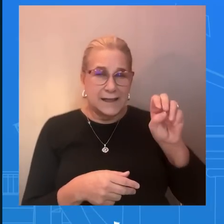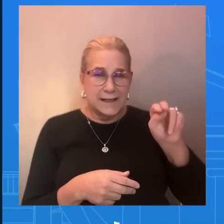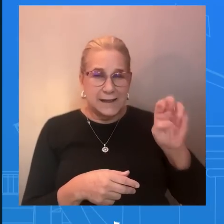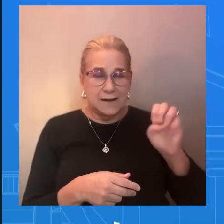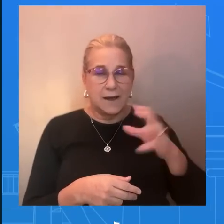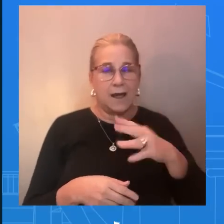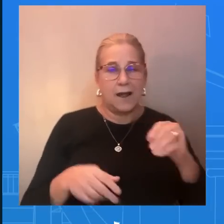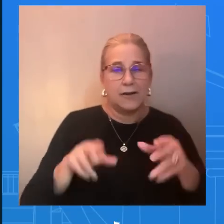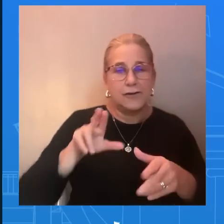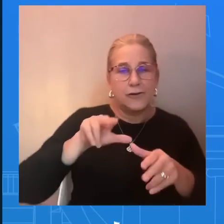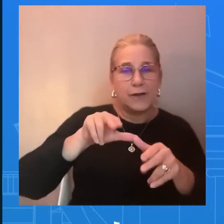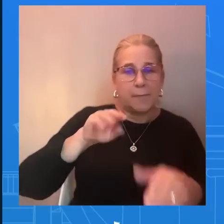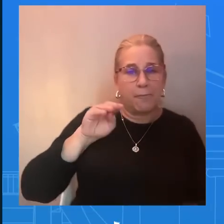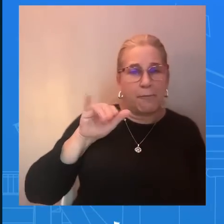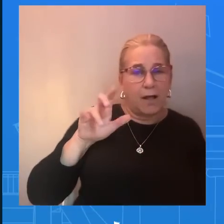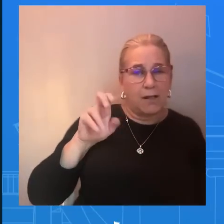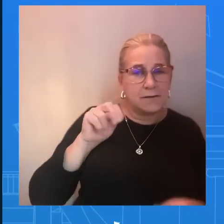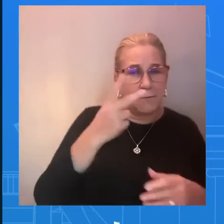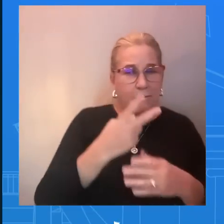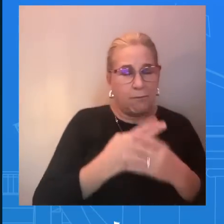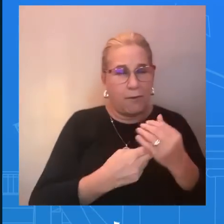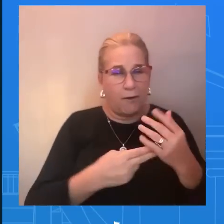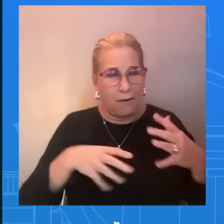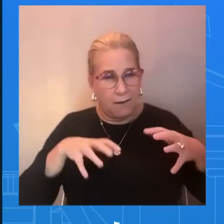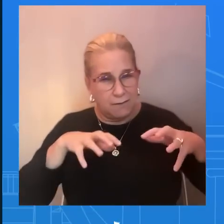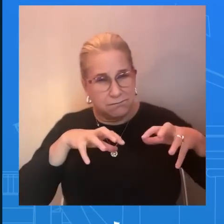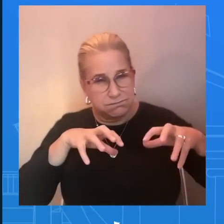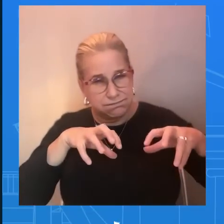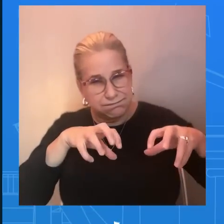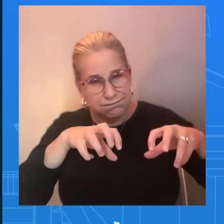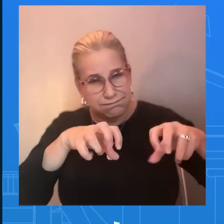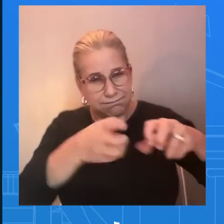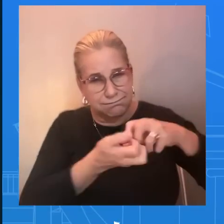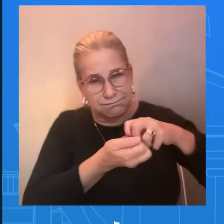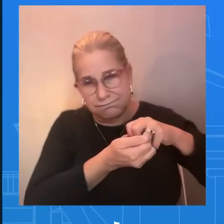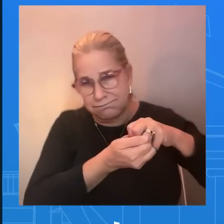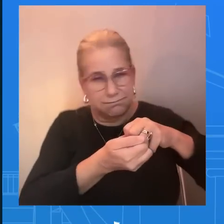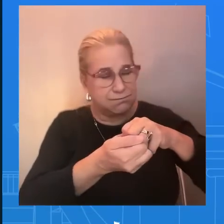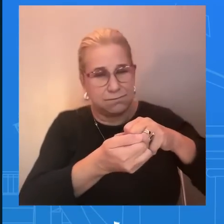and stand by each other. And so, you’ve heard from, again, the governors